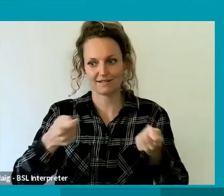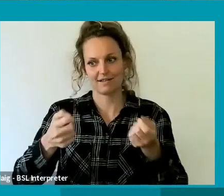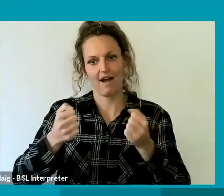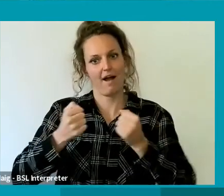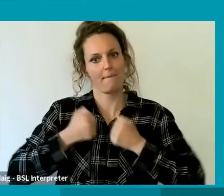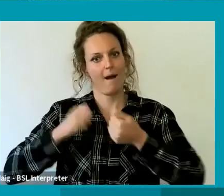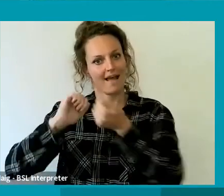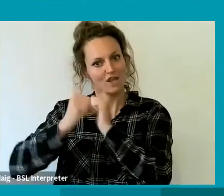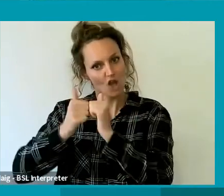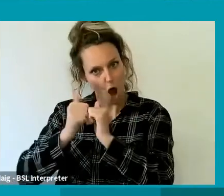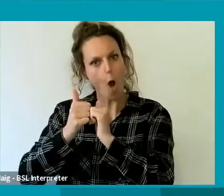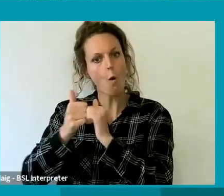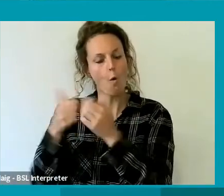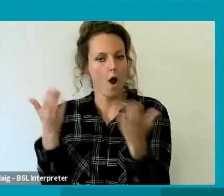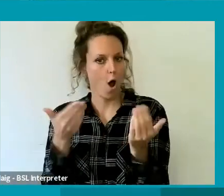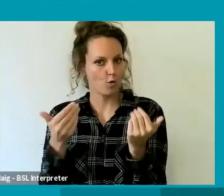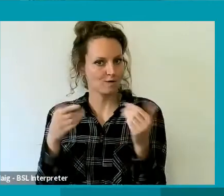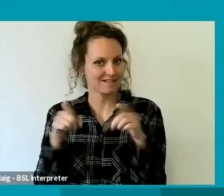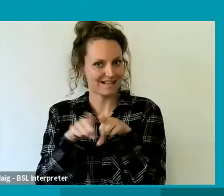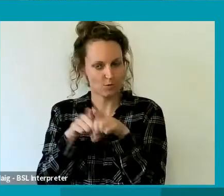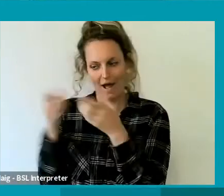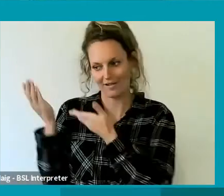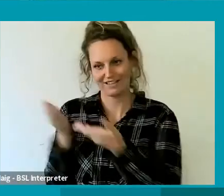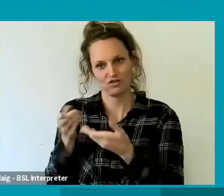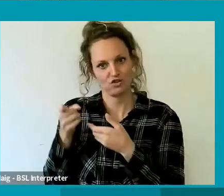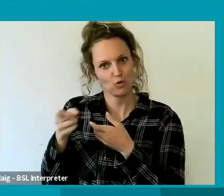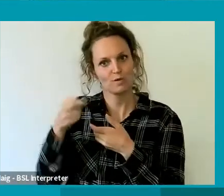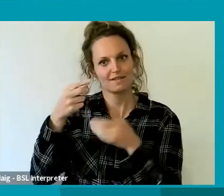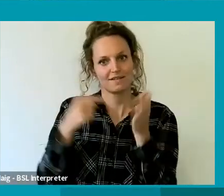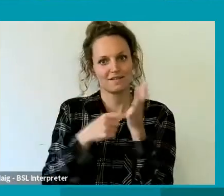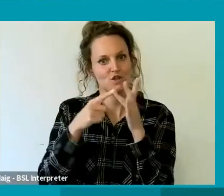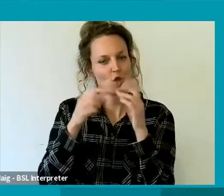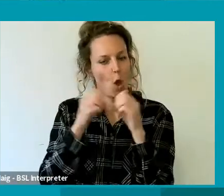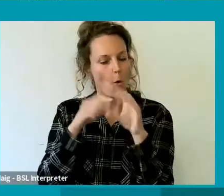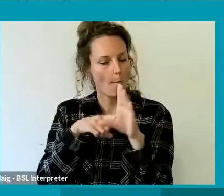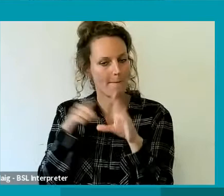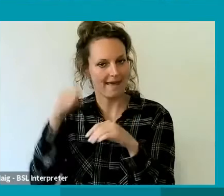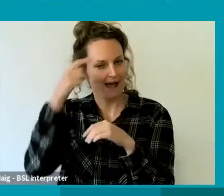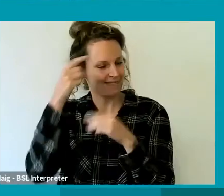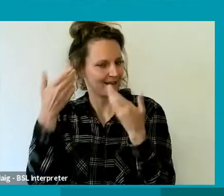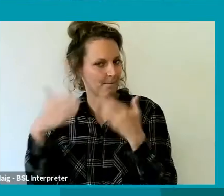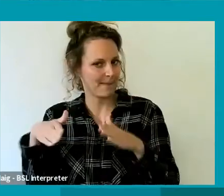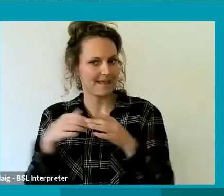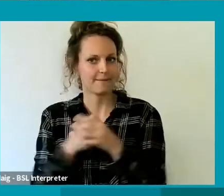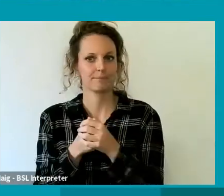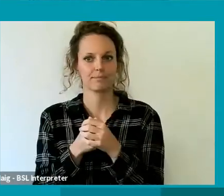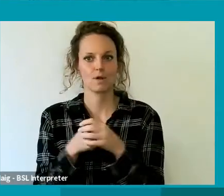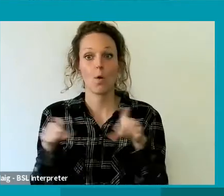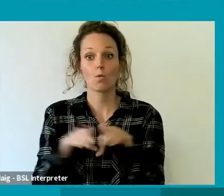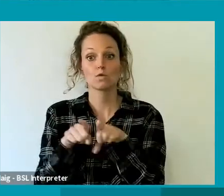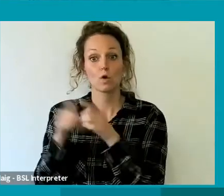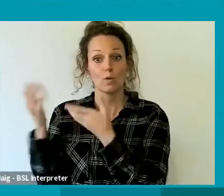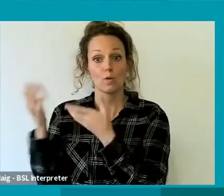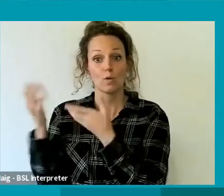but I think he's already done that. What I would like to do is introduce you to a BSL interpreter.